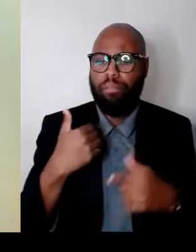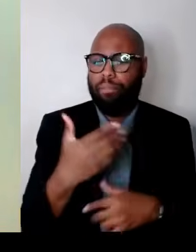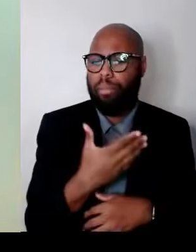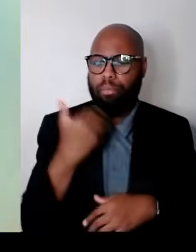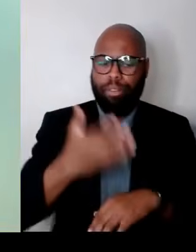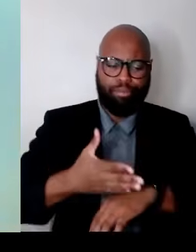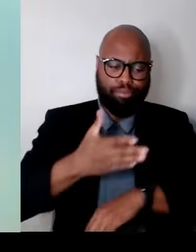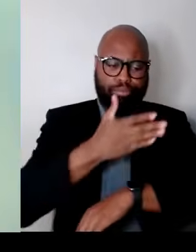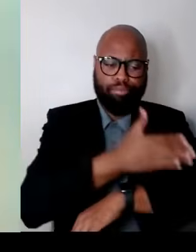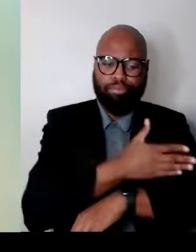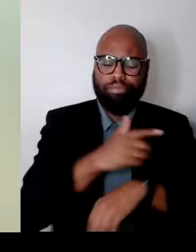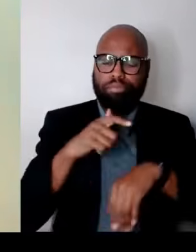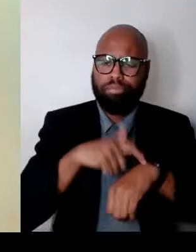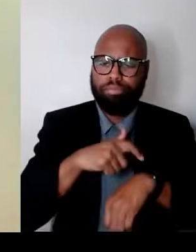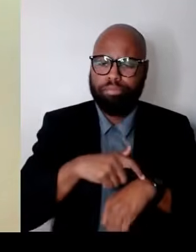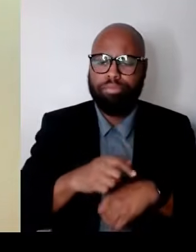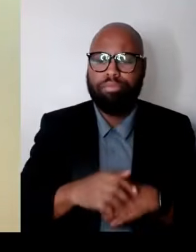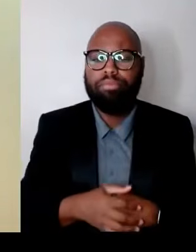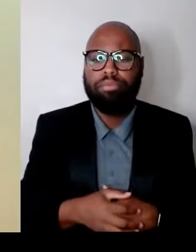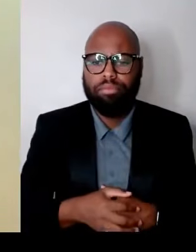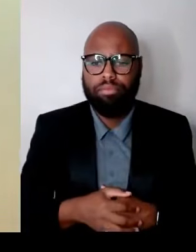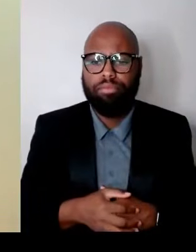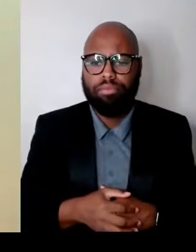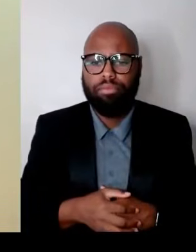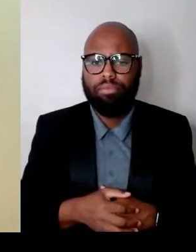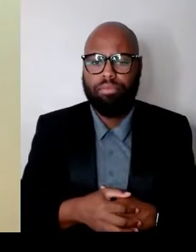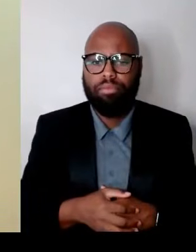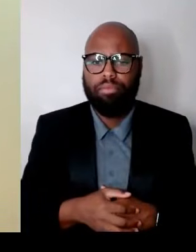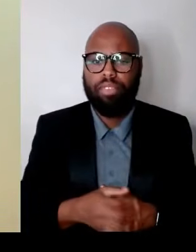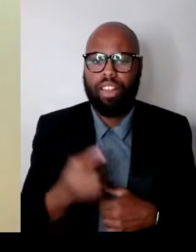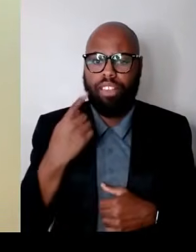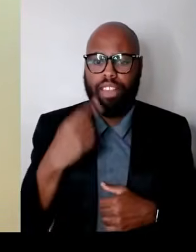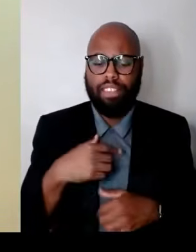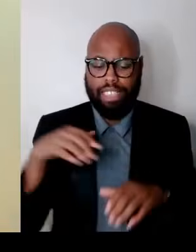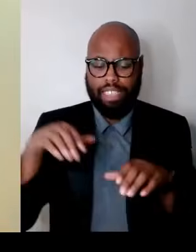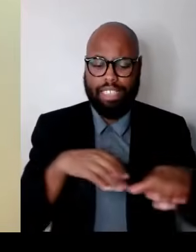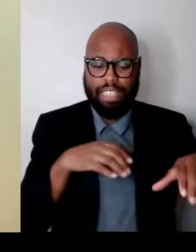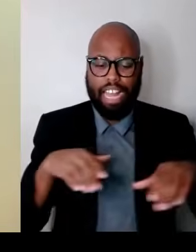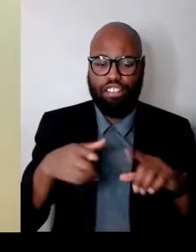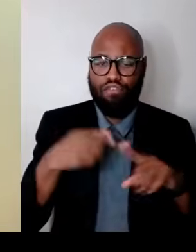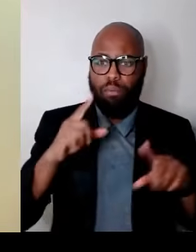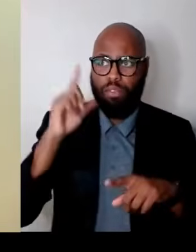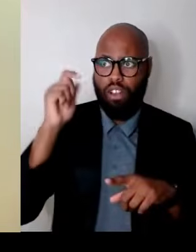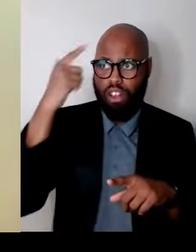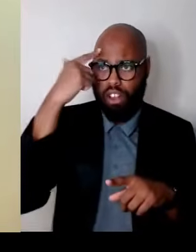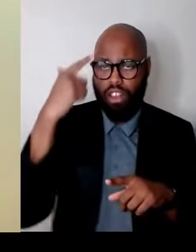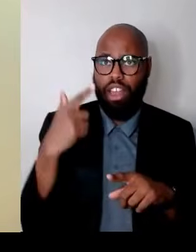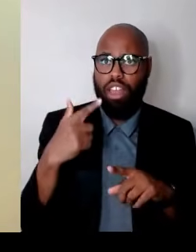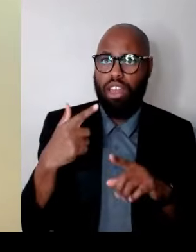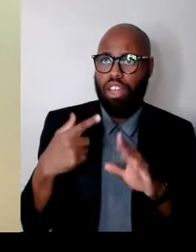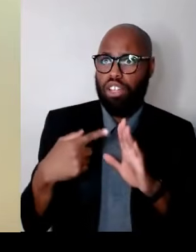although these acts by the government present a clear and present danger,